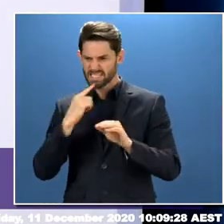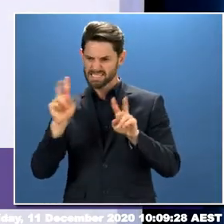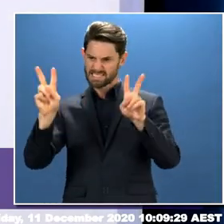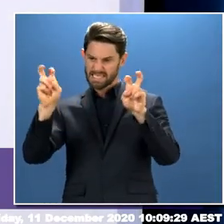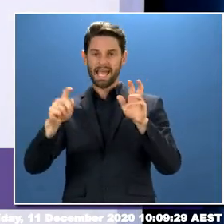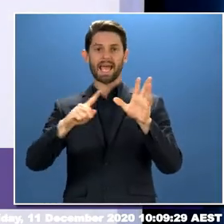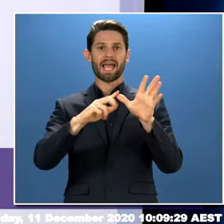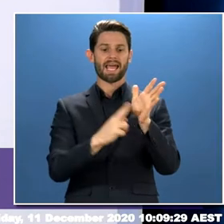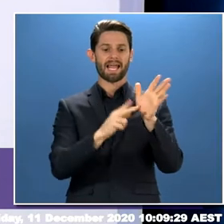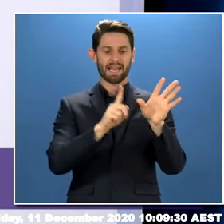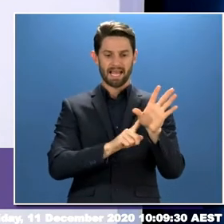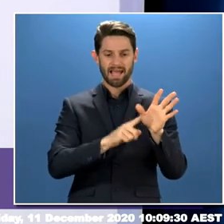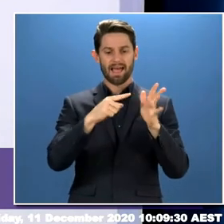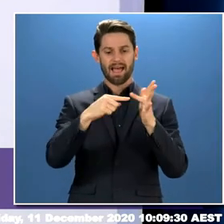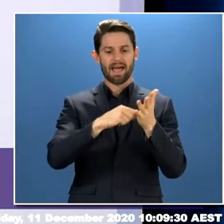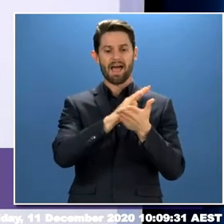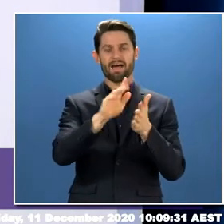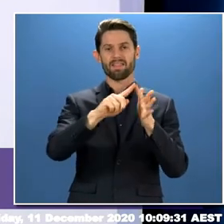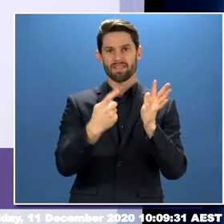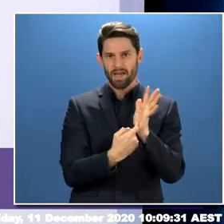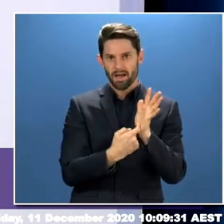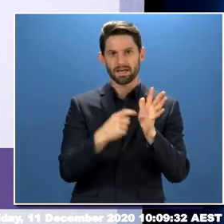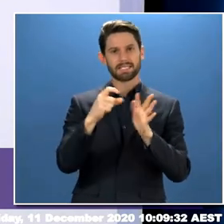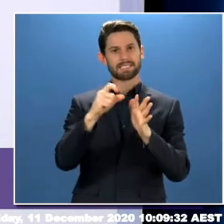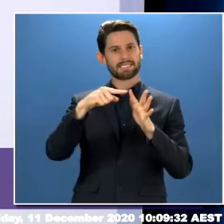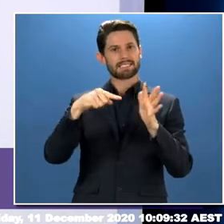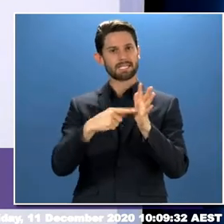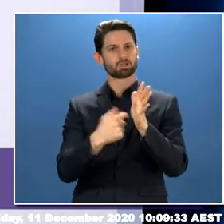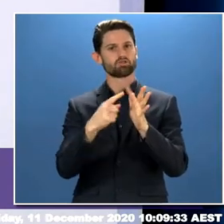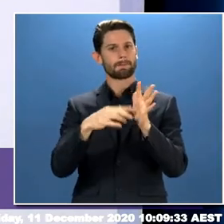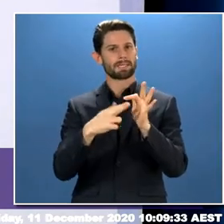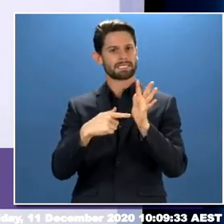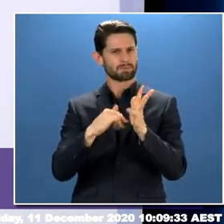Yes. What does the "any other detriment" cover? Can it be anything?